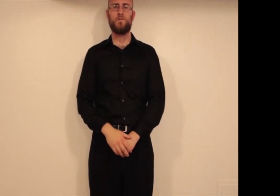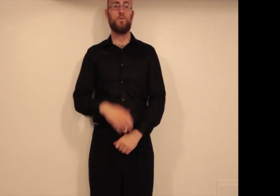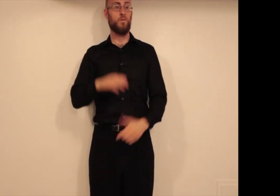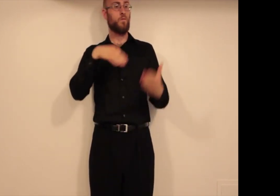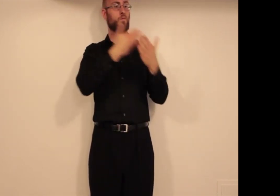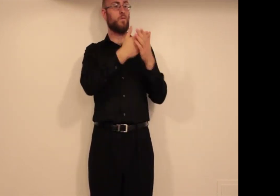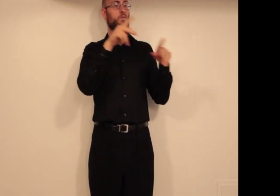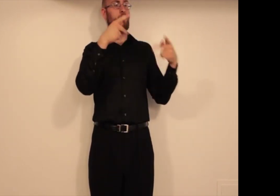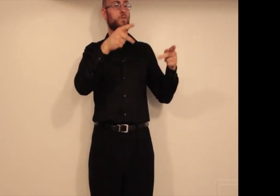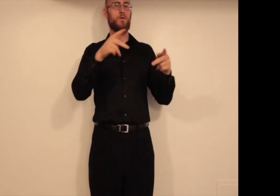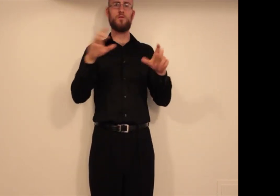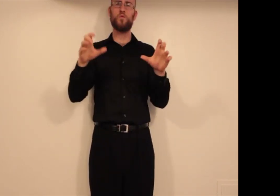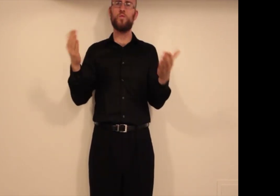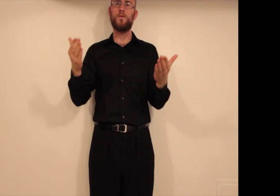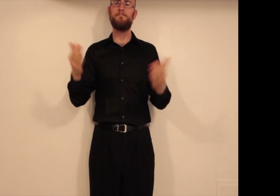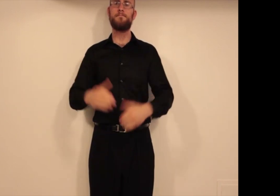What’ d you do when you got there?